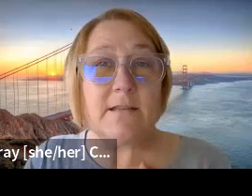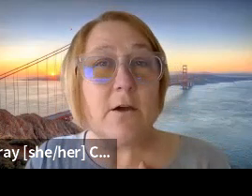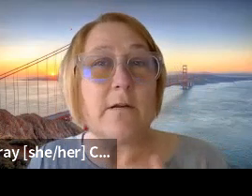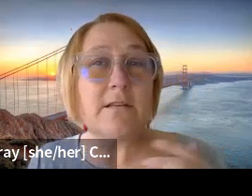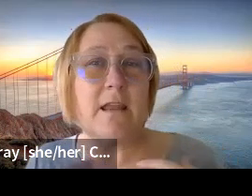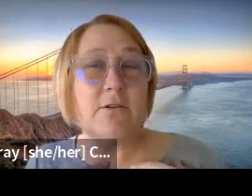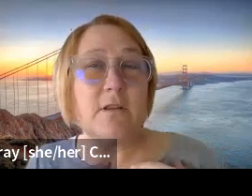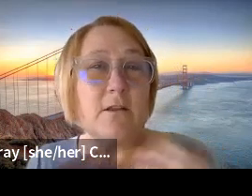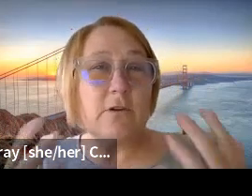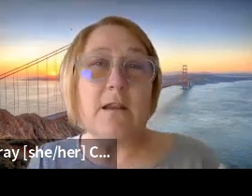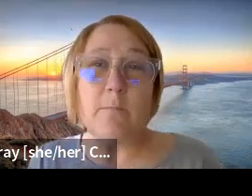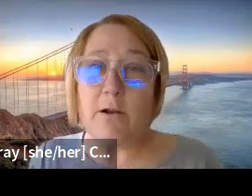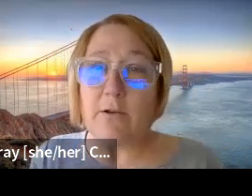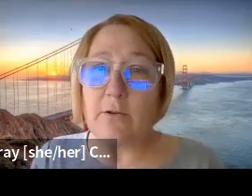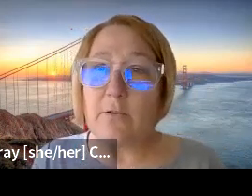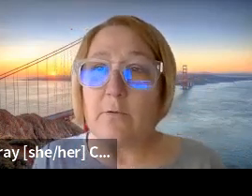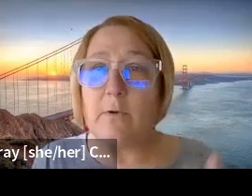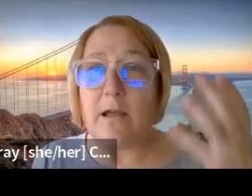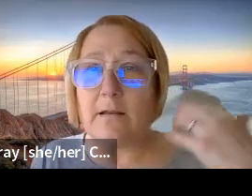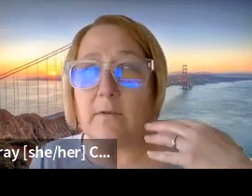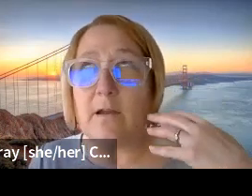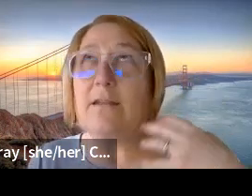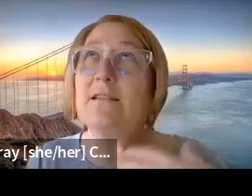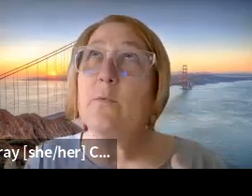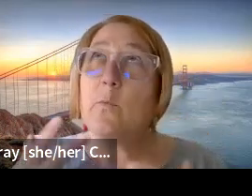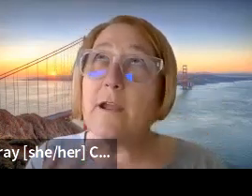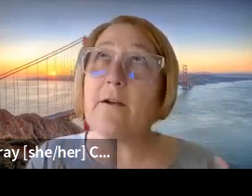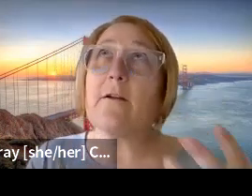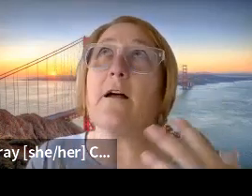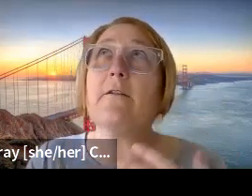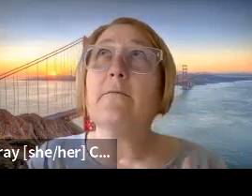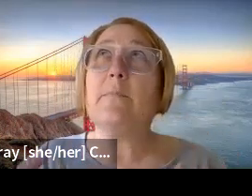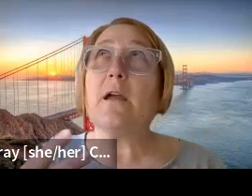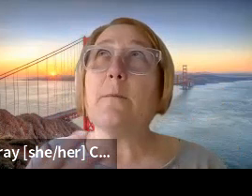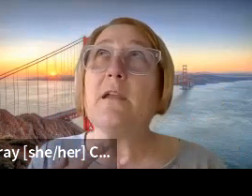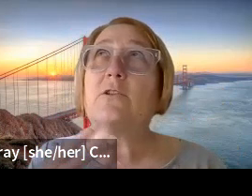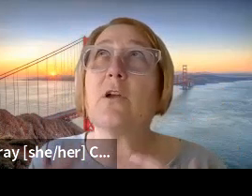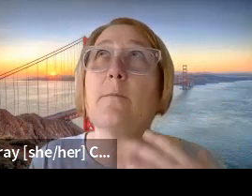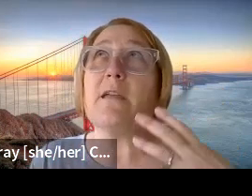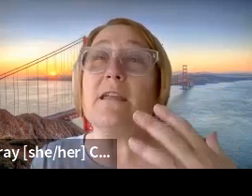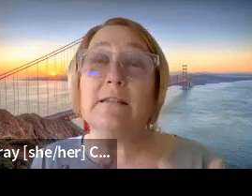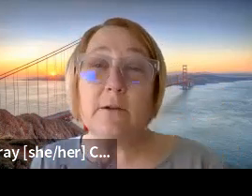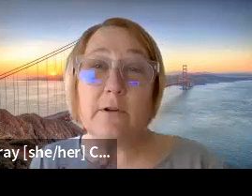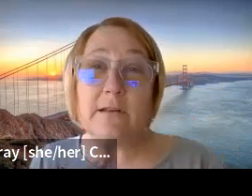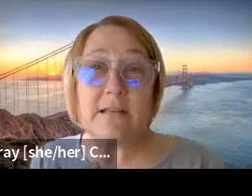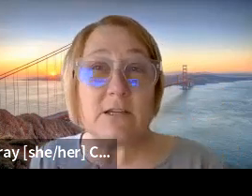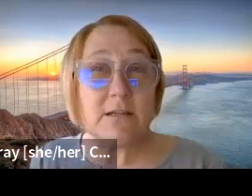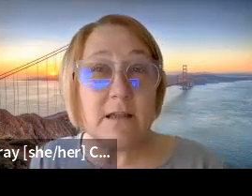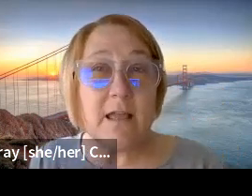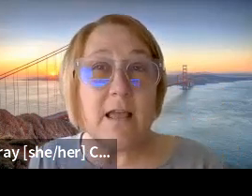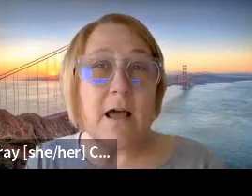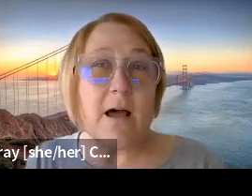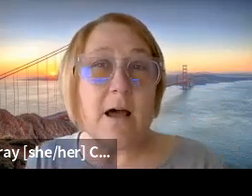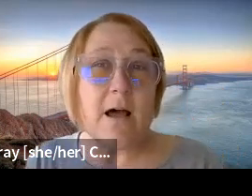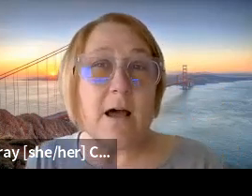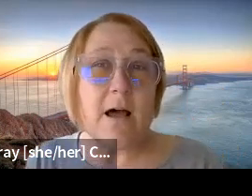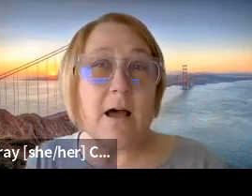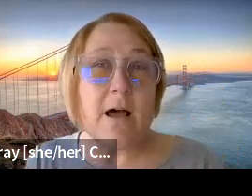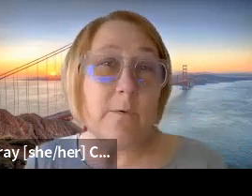and so, as I, training partner, who, I is aware of becoming a trauma healing organization,